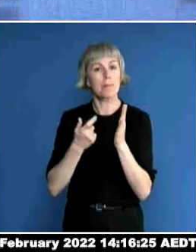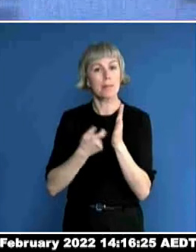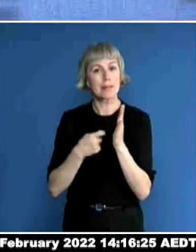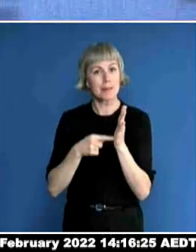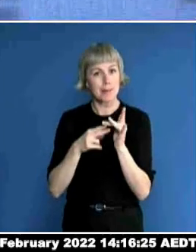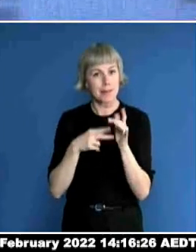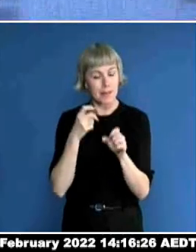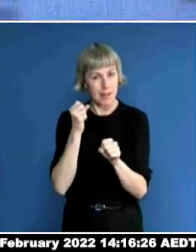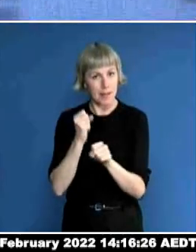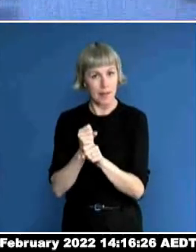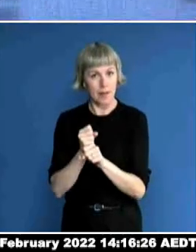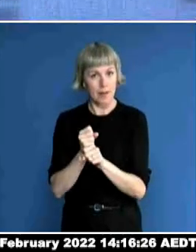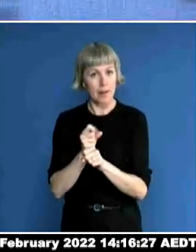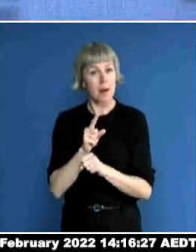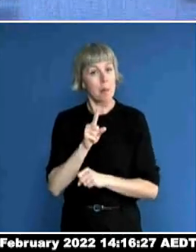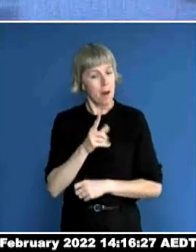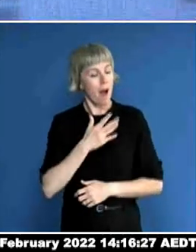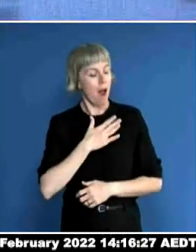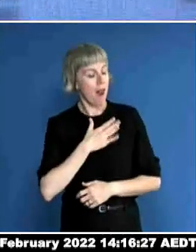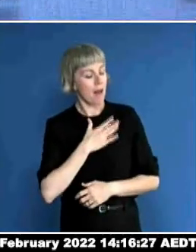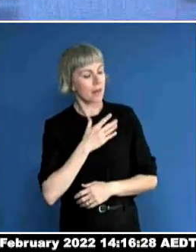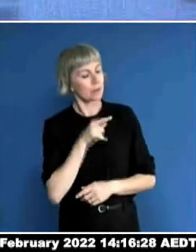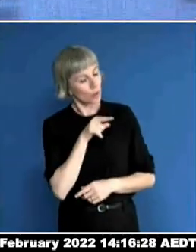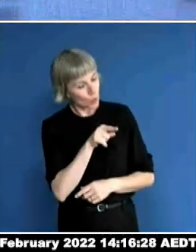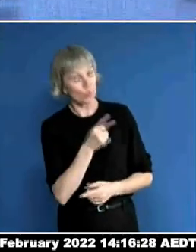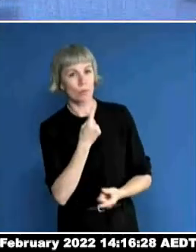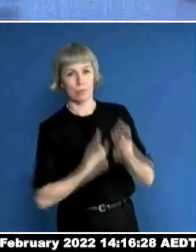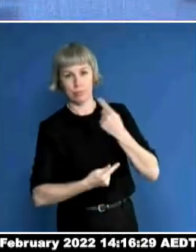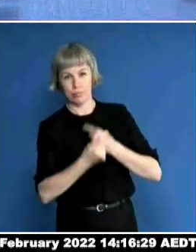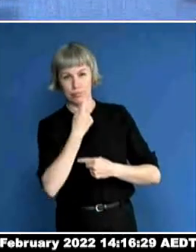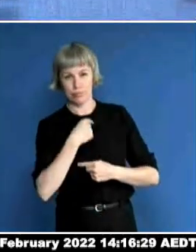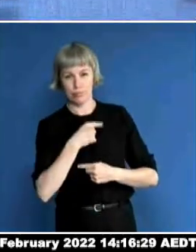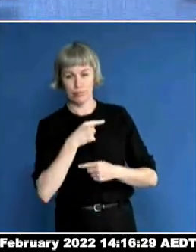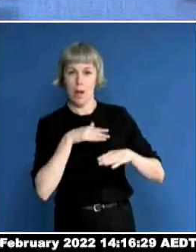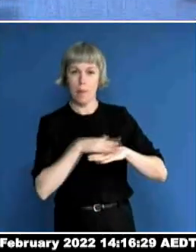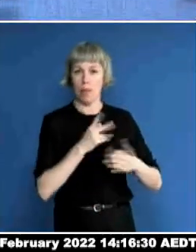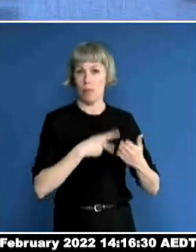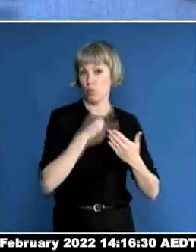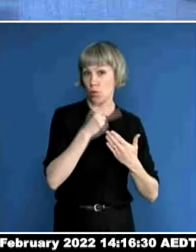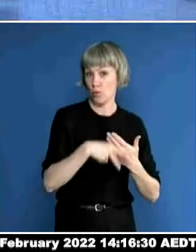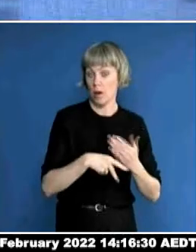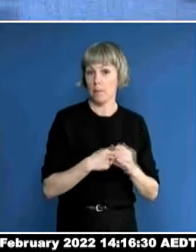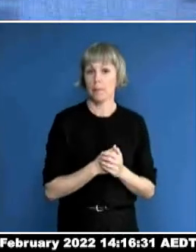So you've given us a lot of information in your statement. So I might just go through a few points.